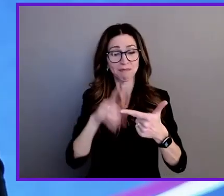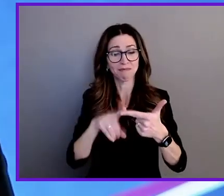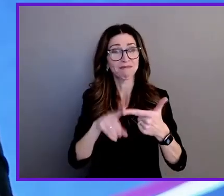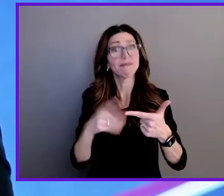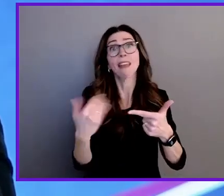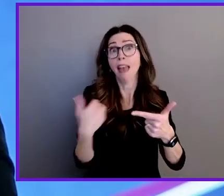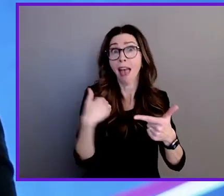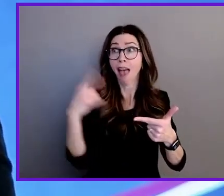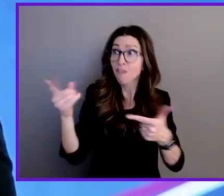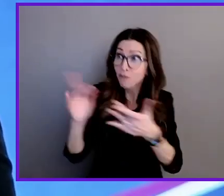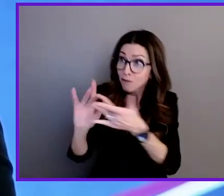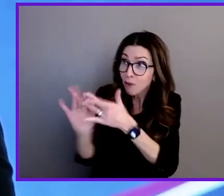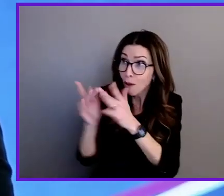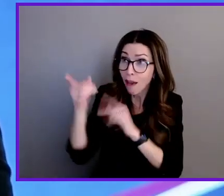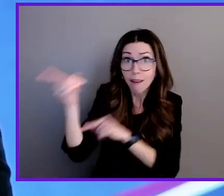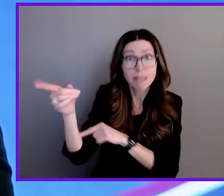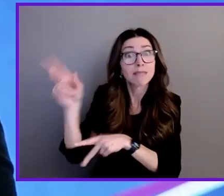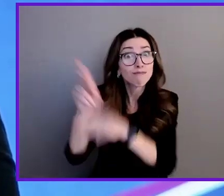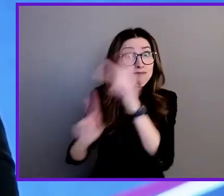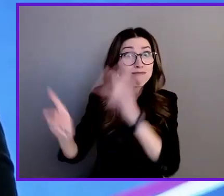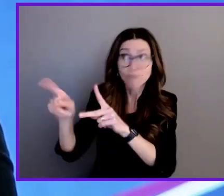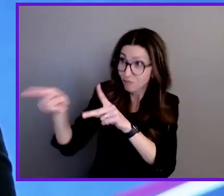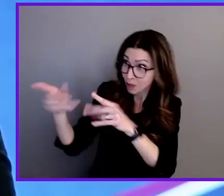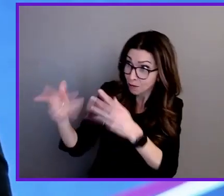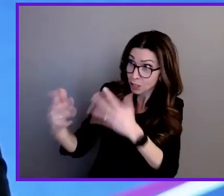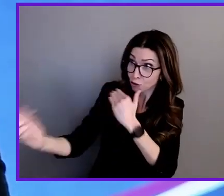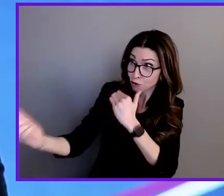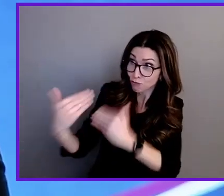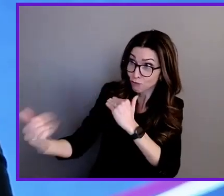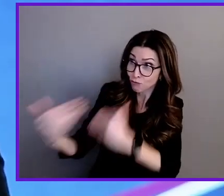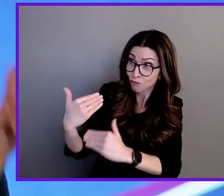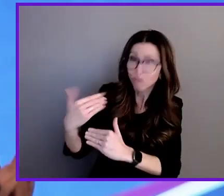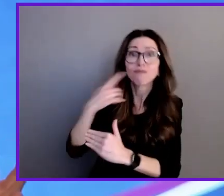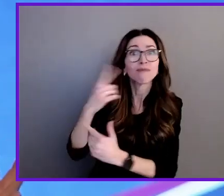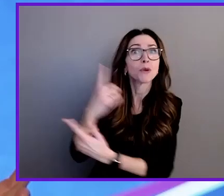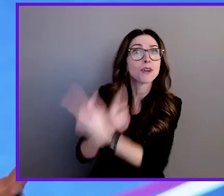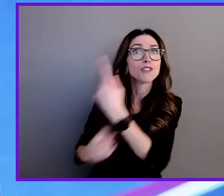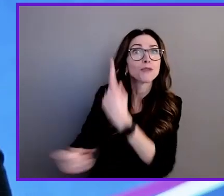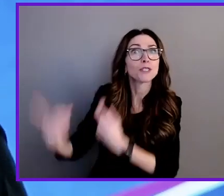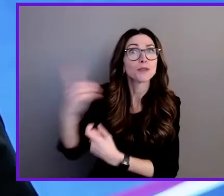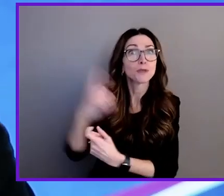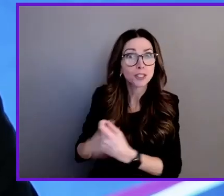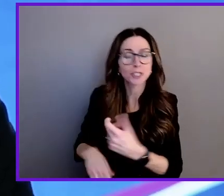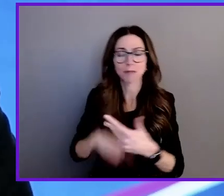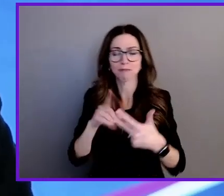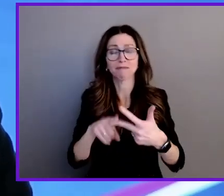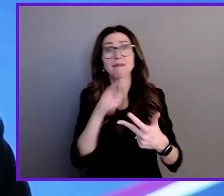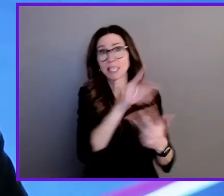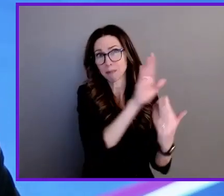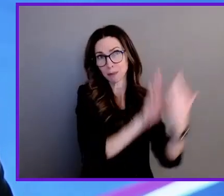so we’re receiving questions online. We’re going to try to get to as many as possible.